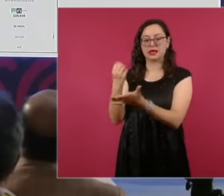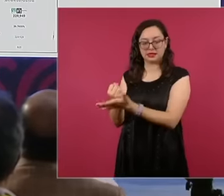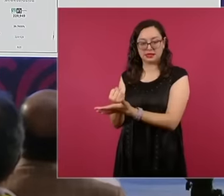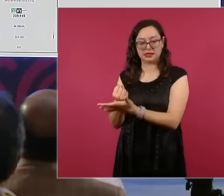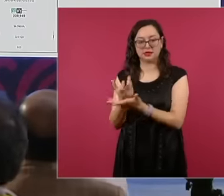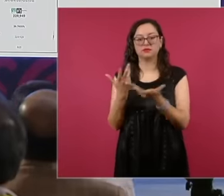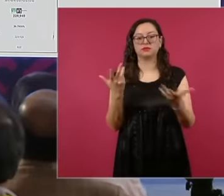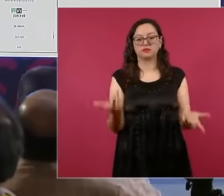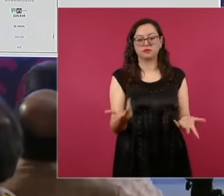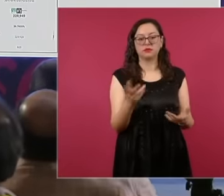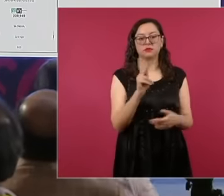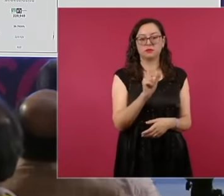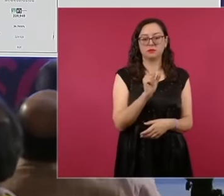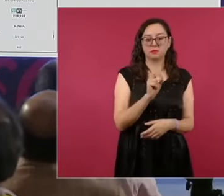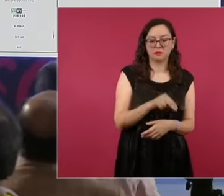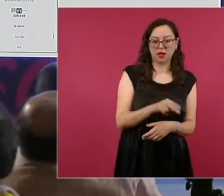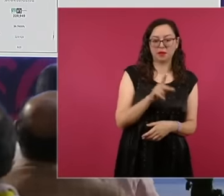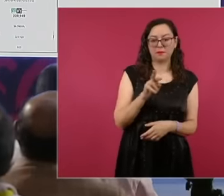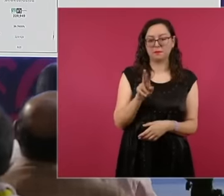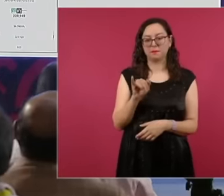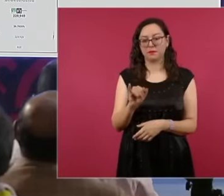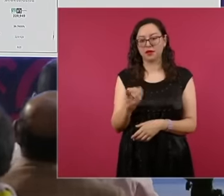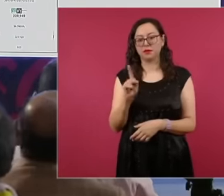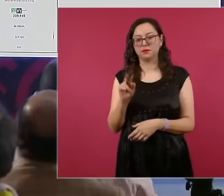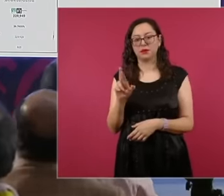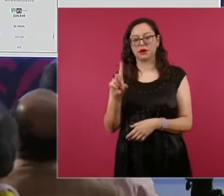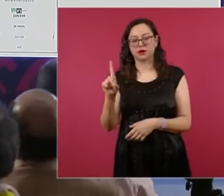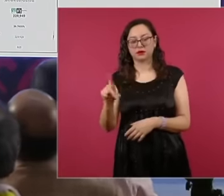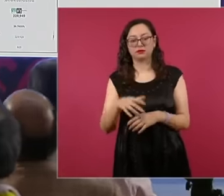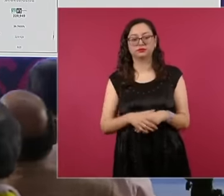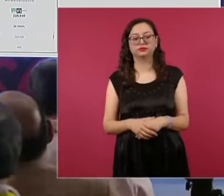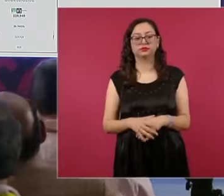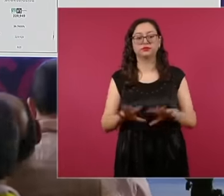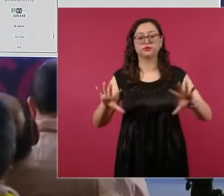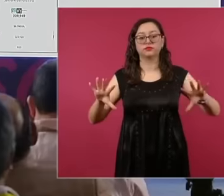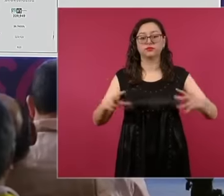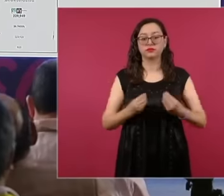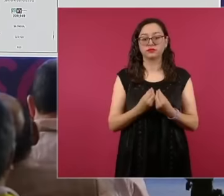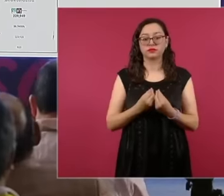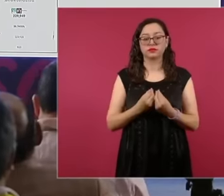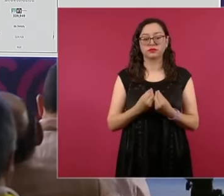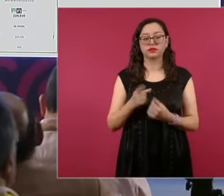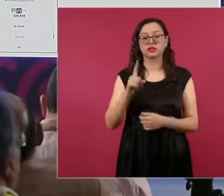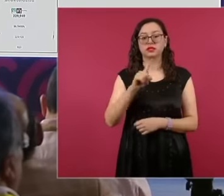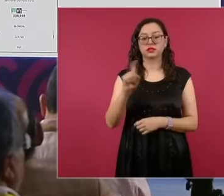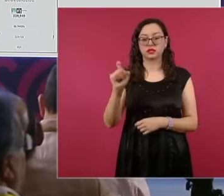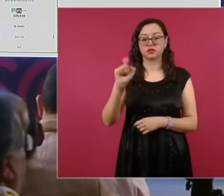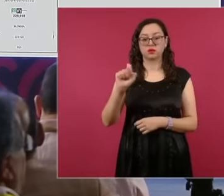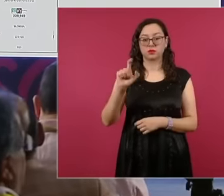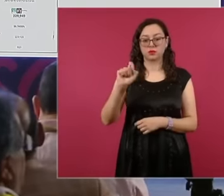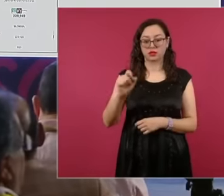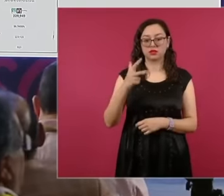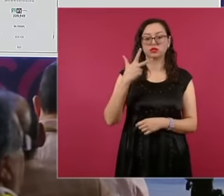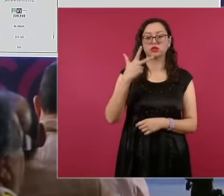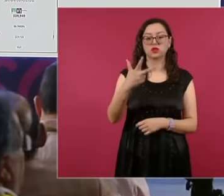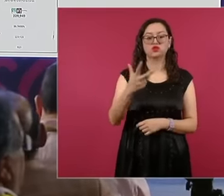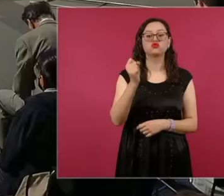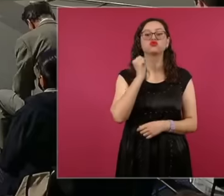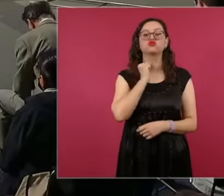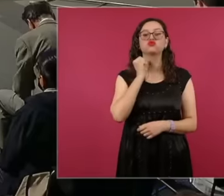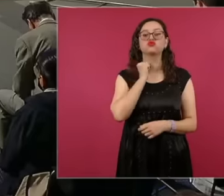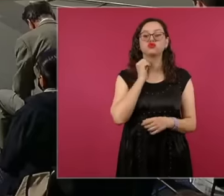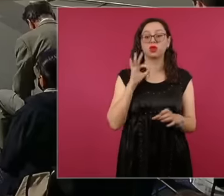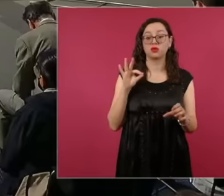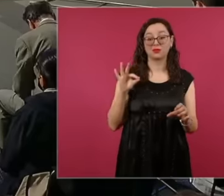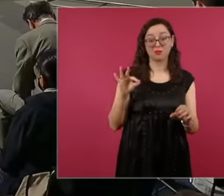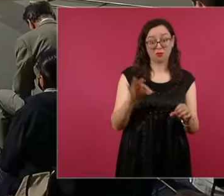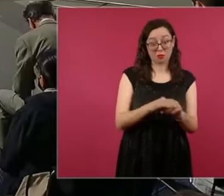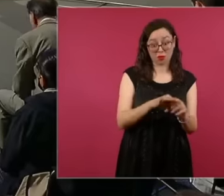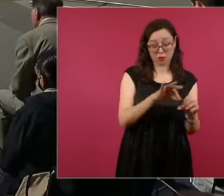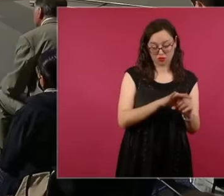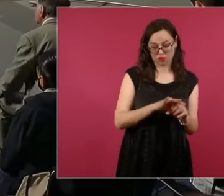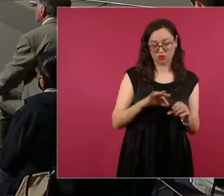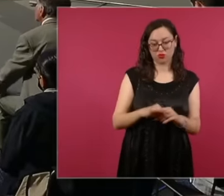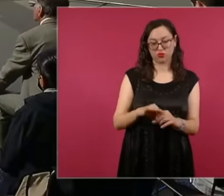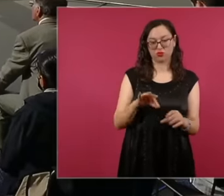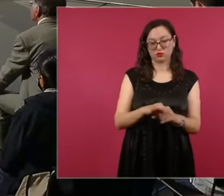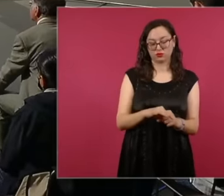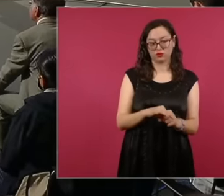obtains in the case of the Senate of the Republic 128 senators, those who win by majority are a